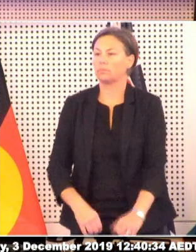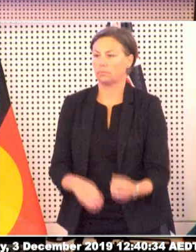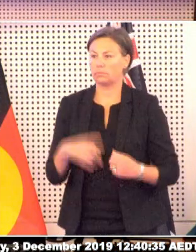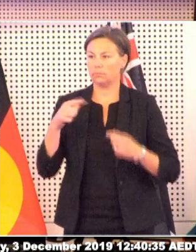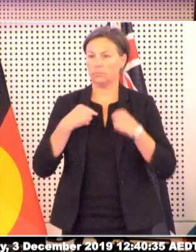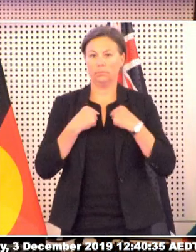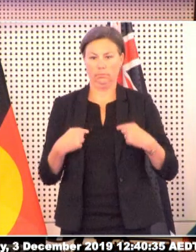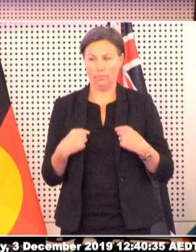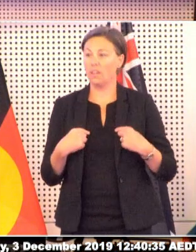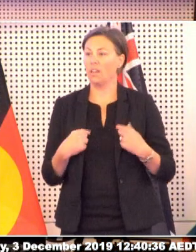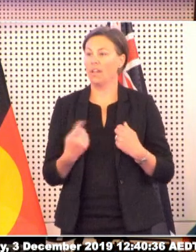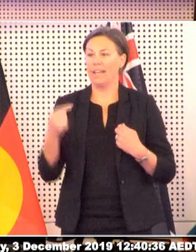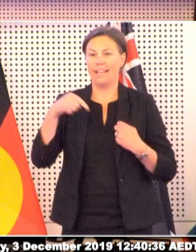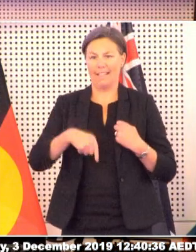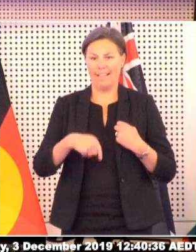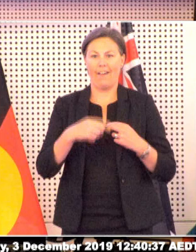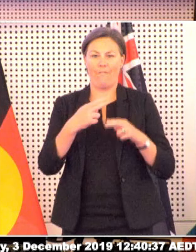Thank you very much, Mr Grano. Thank you.